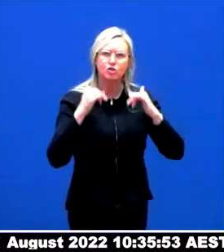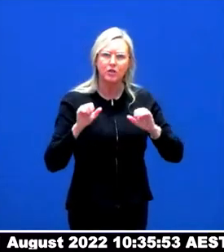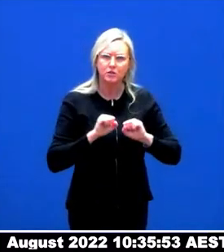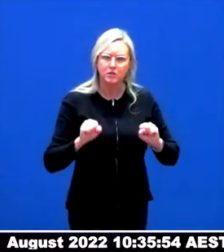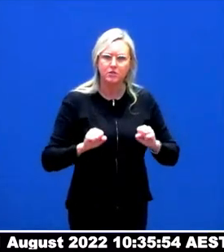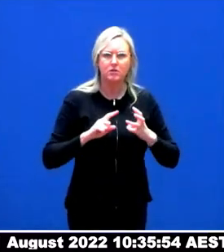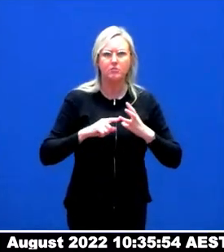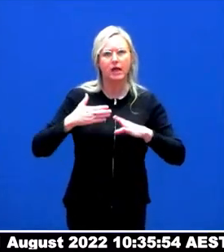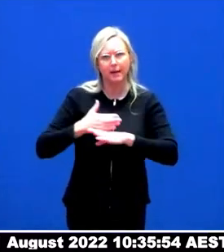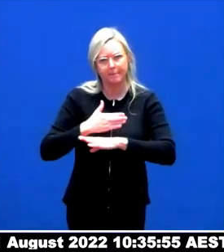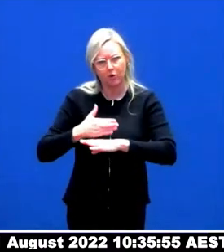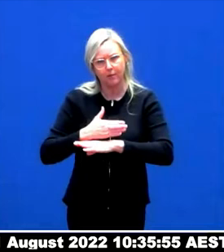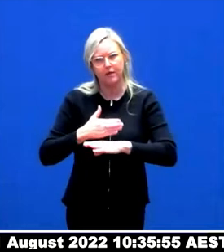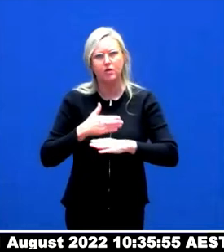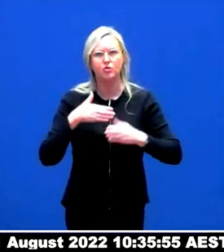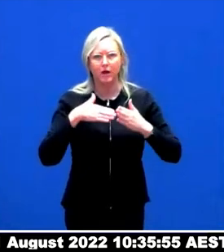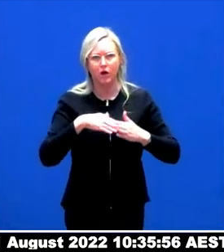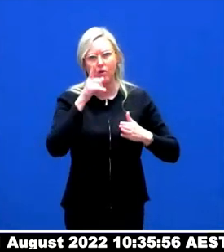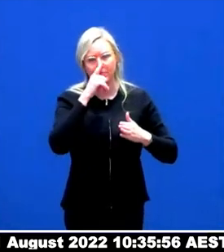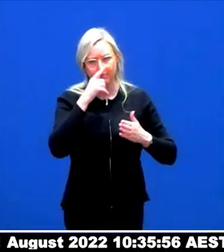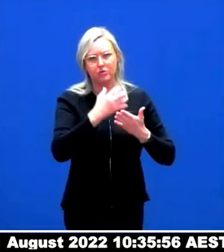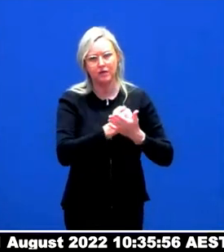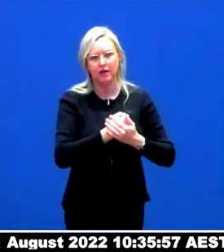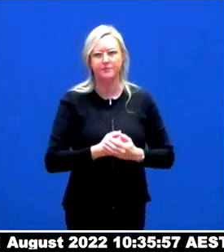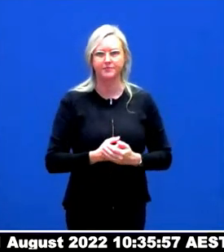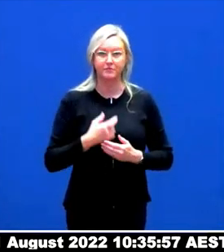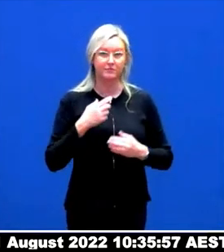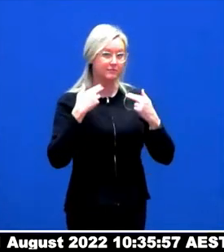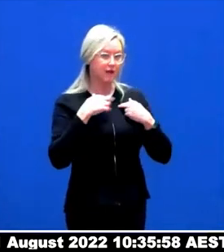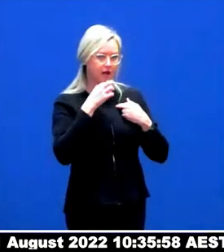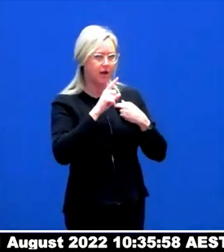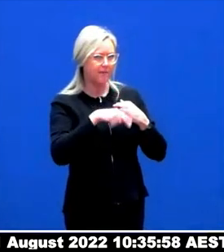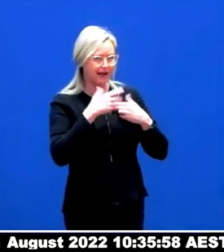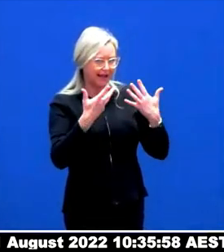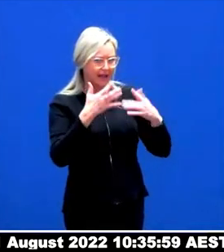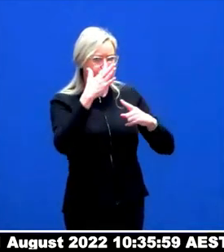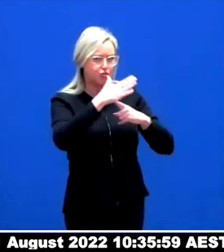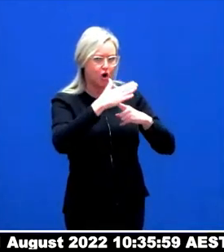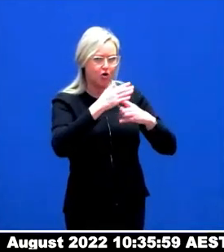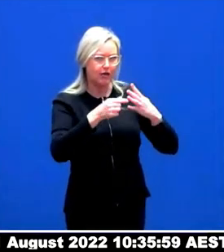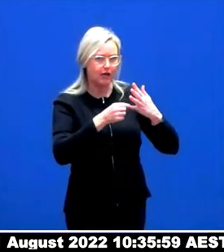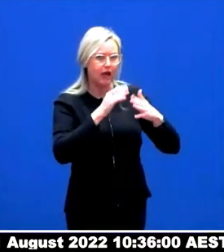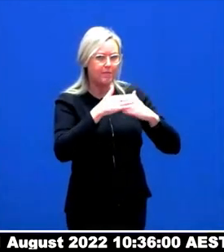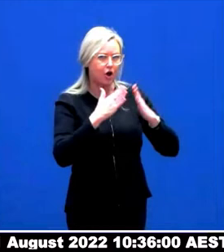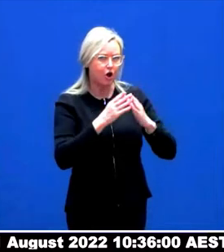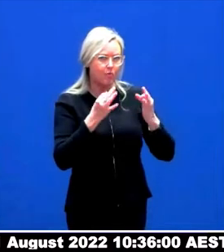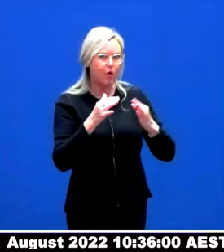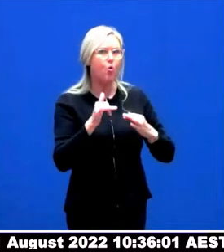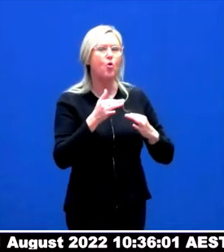But there is no priority area around homelessness or risk of homelessness in the new Strategy, is there?